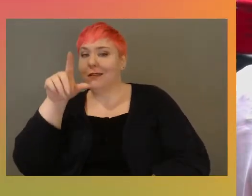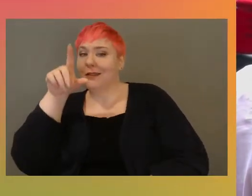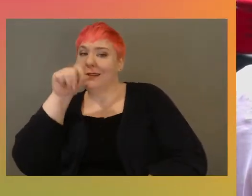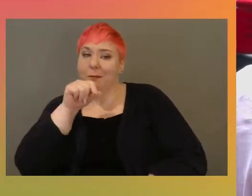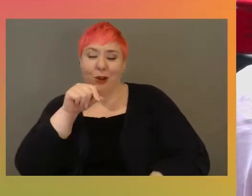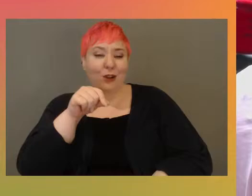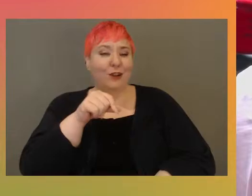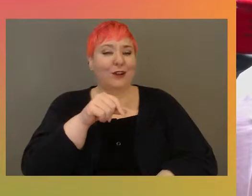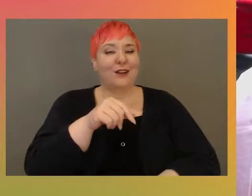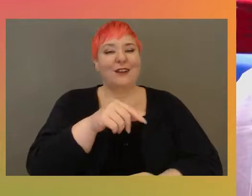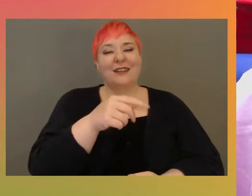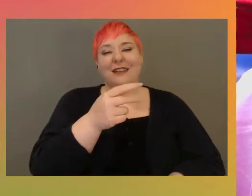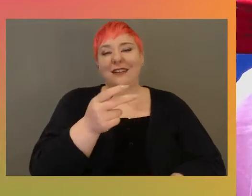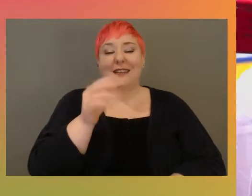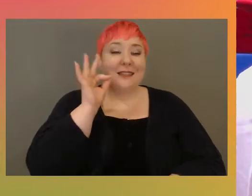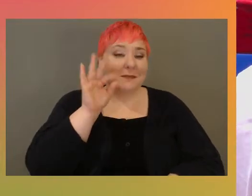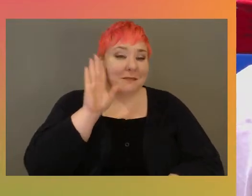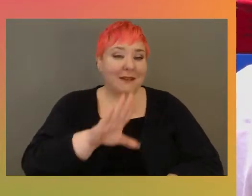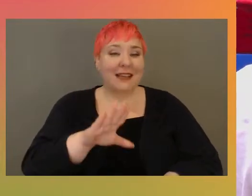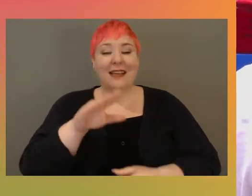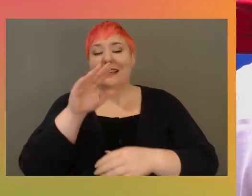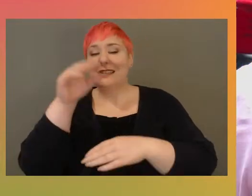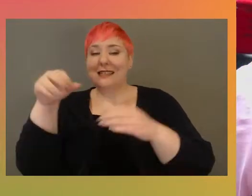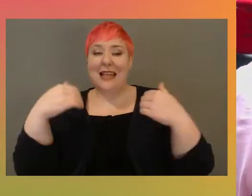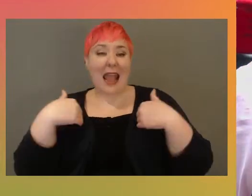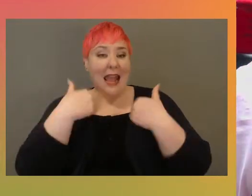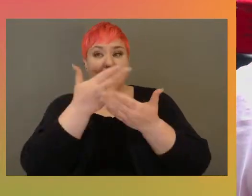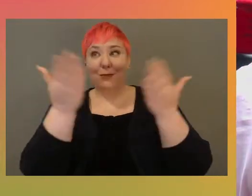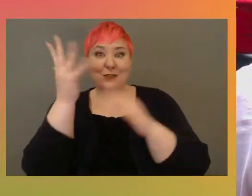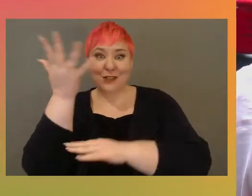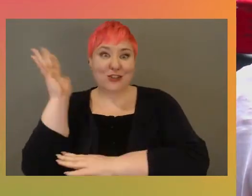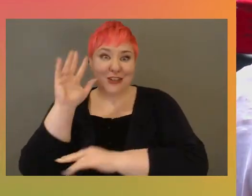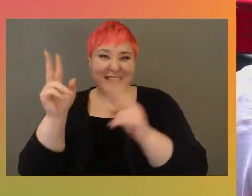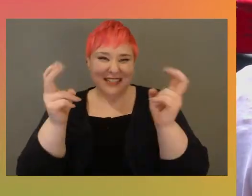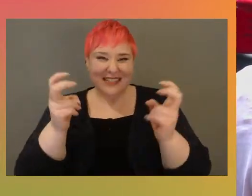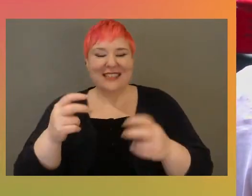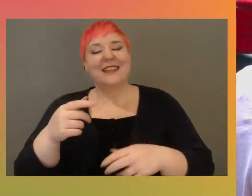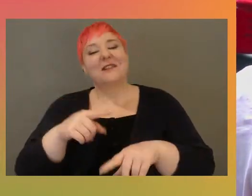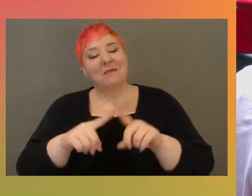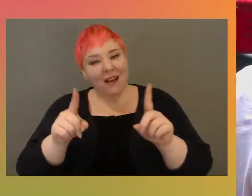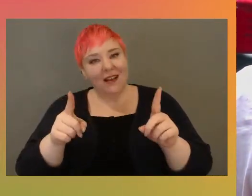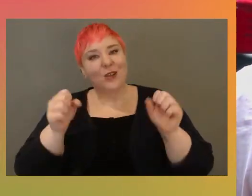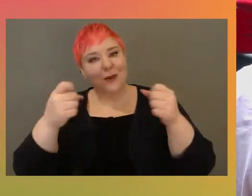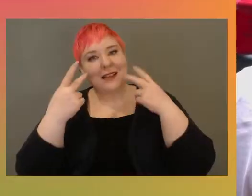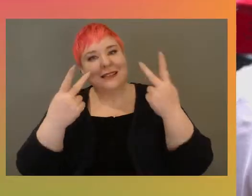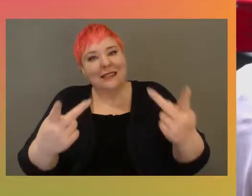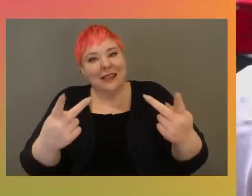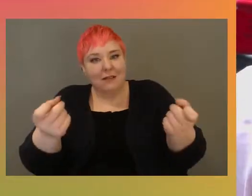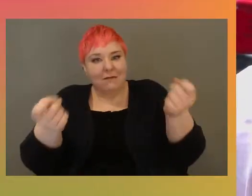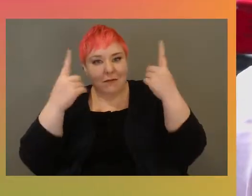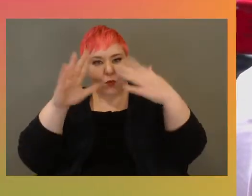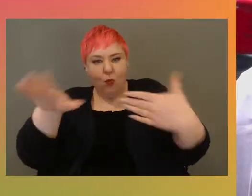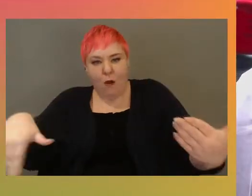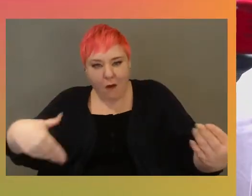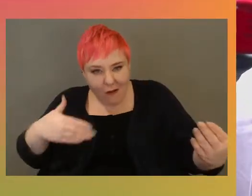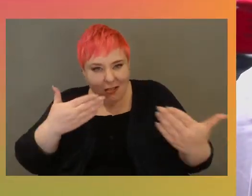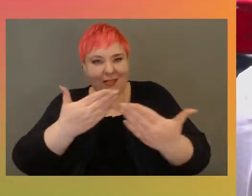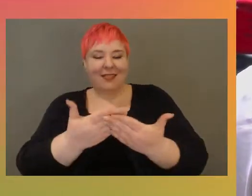WE ARE TRULY A FAMILY. A FAMILY